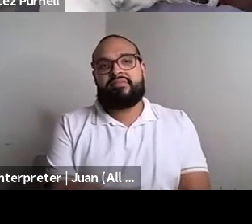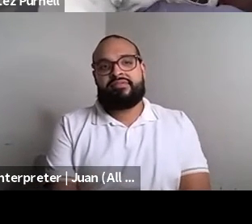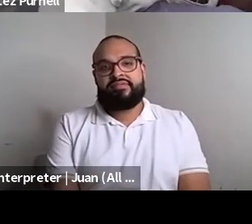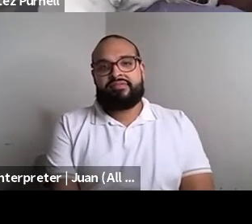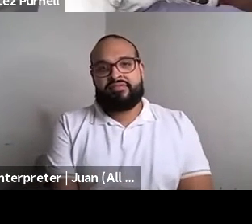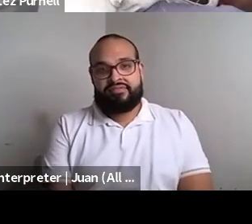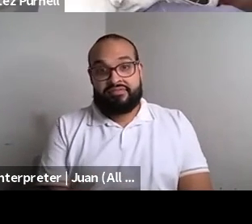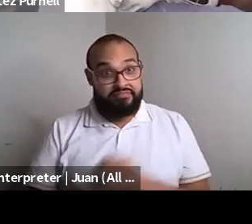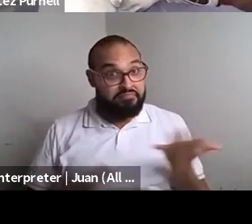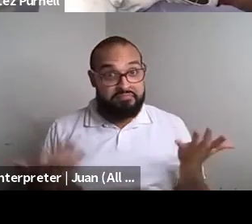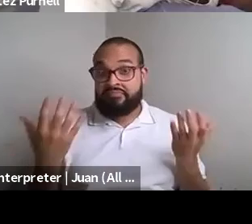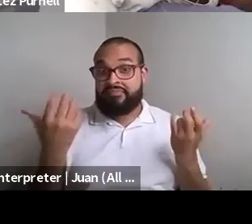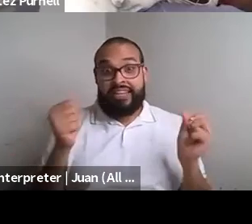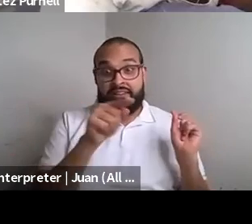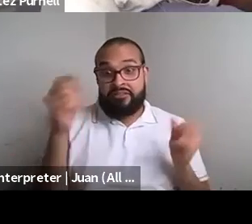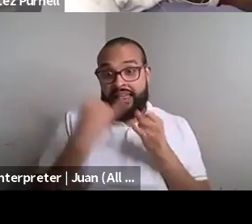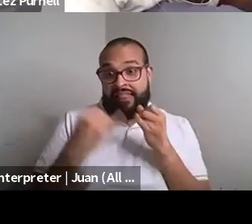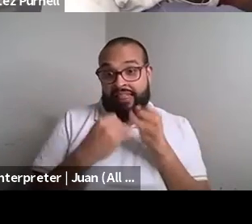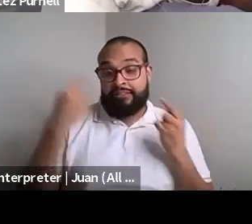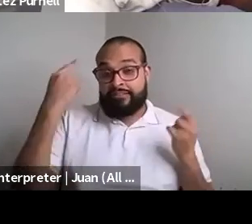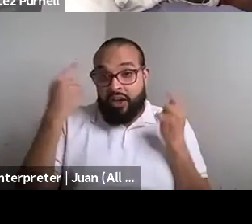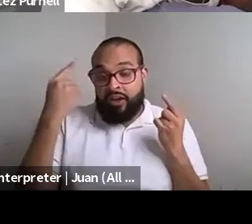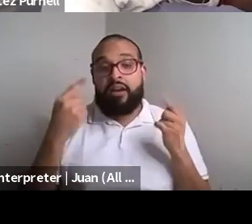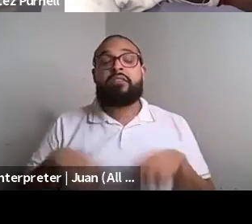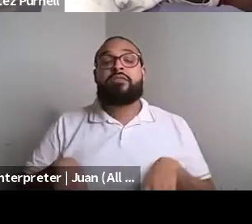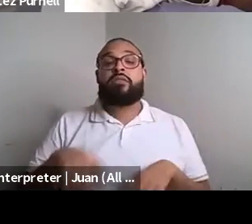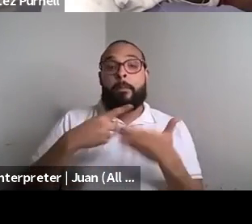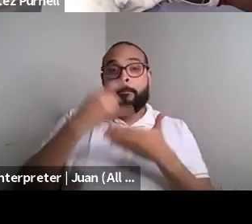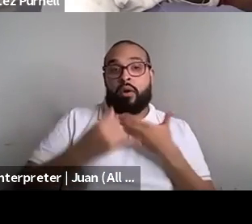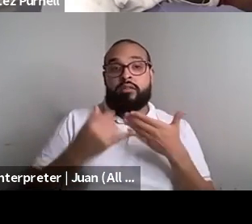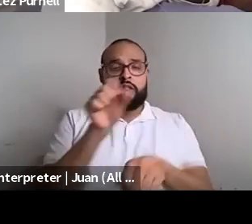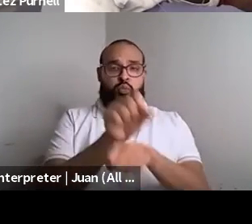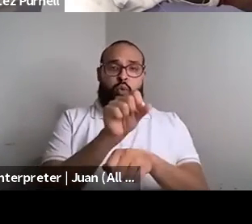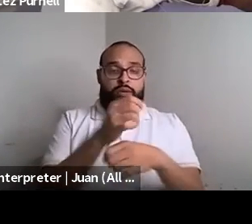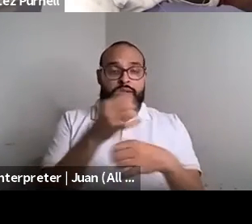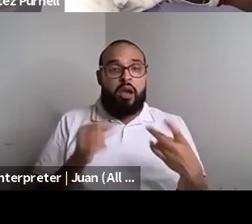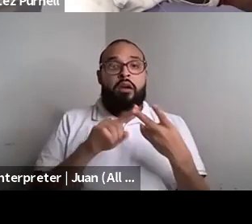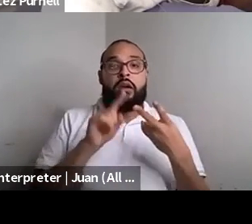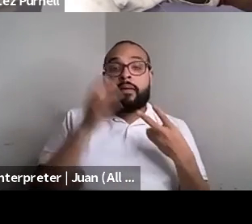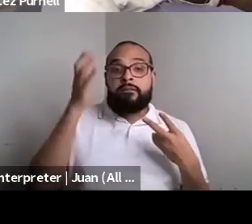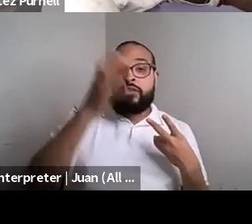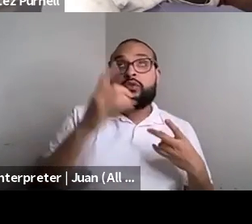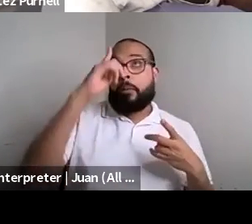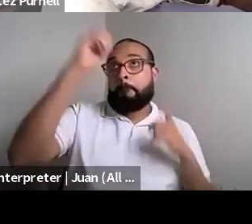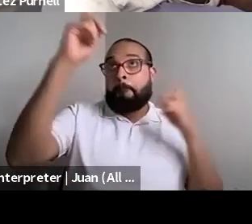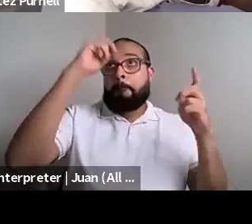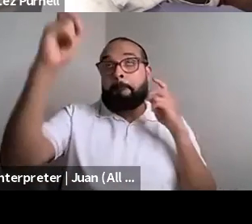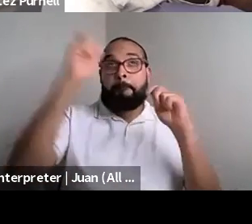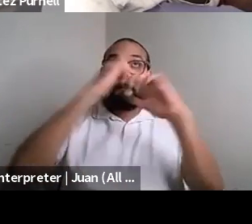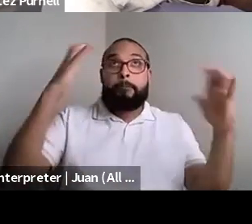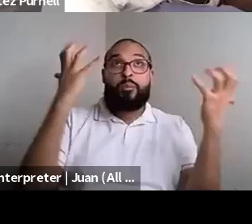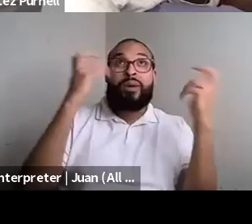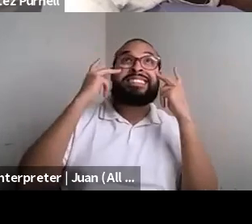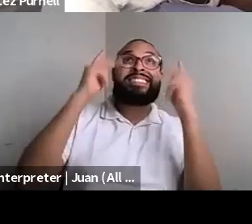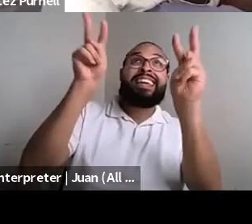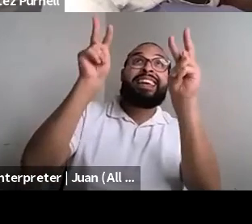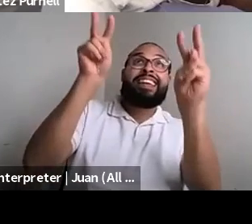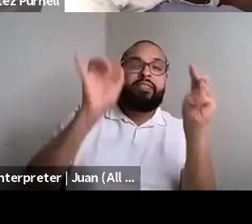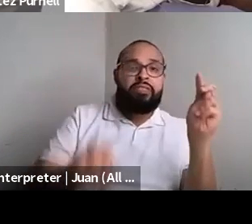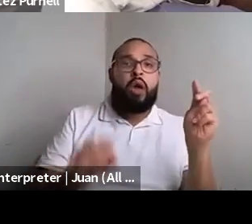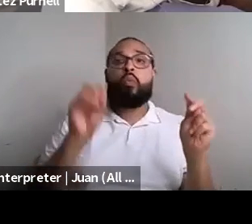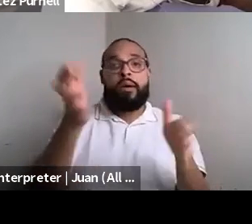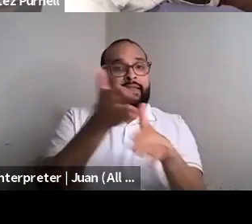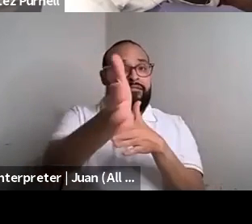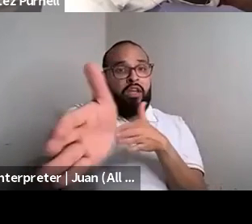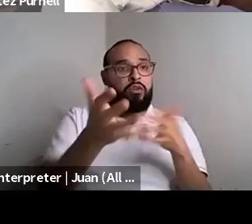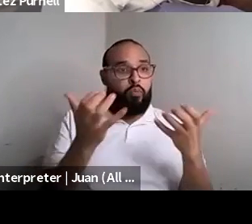Kenyon Farrow (he/him/his): Any last thoughts things you're working on things that you would like to see for yourself in the future ways you feel like the you would want to see in the industry to support your work he's